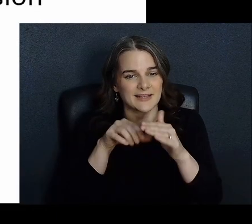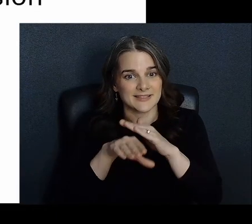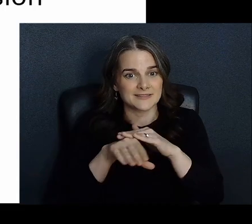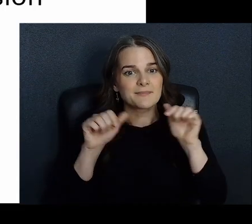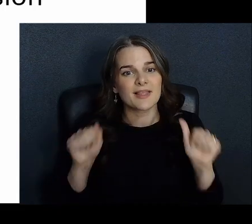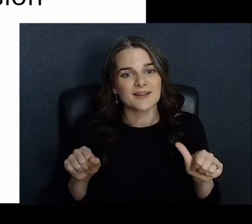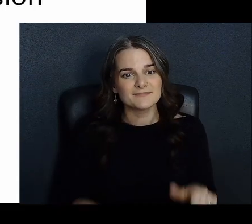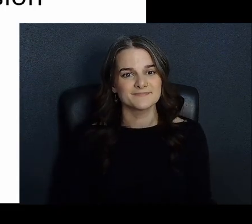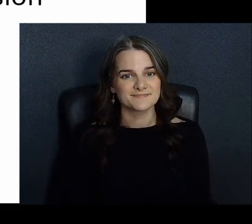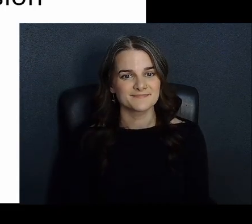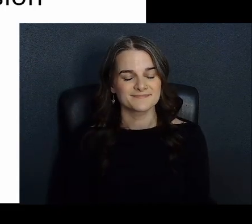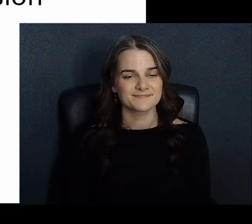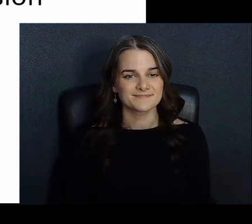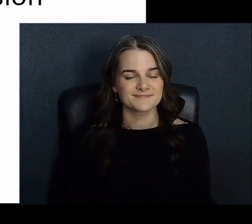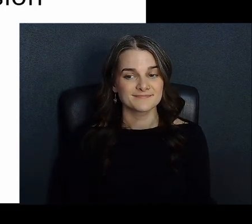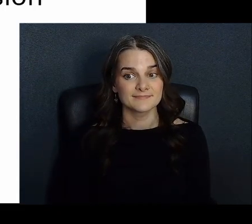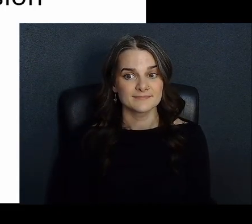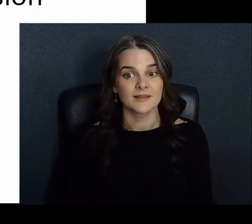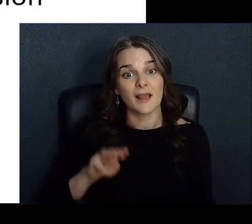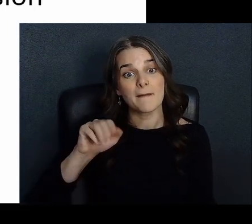And on Macs, you want to go to System Preferences